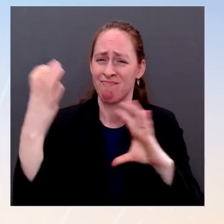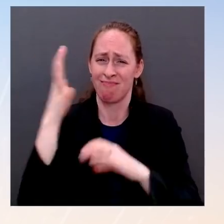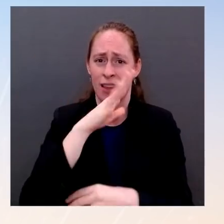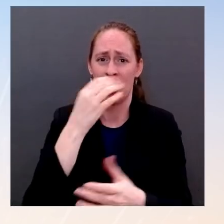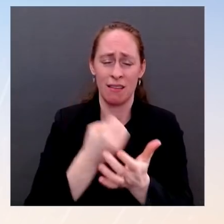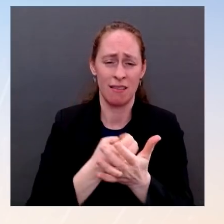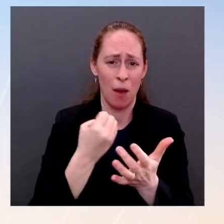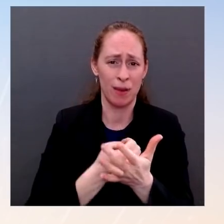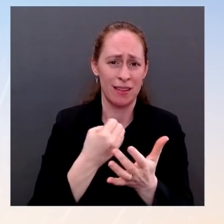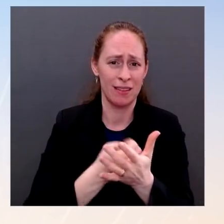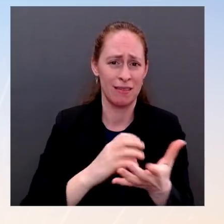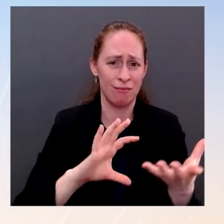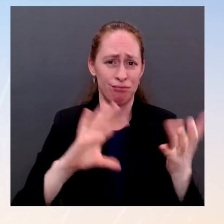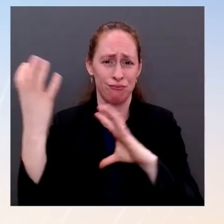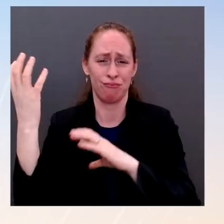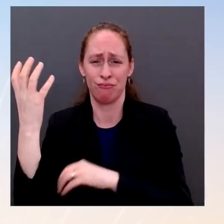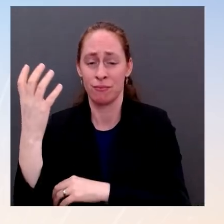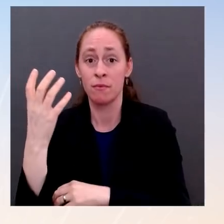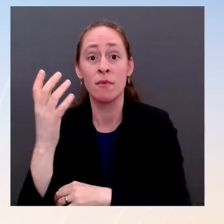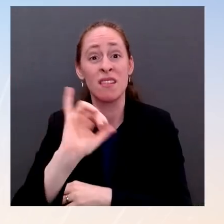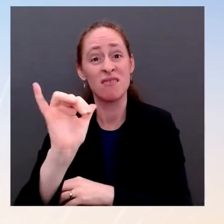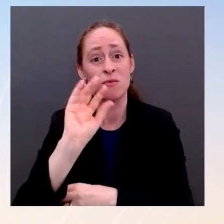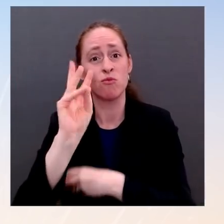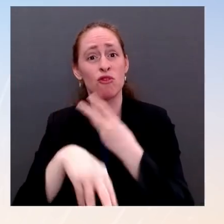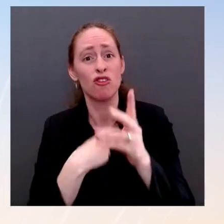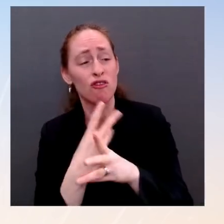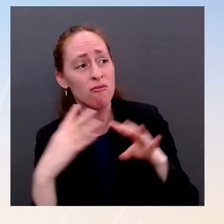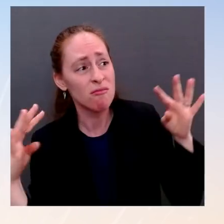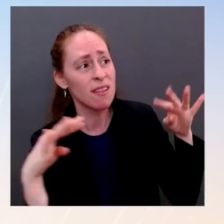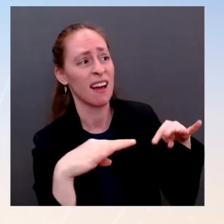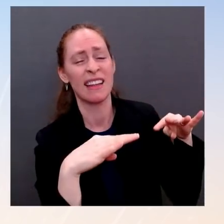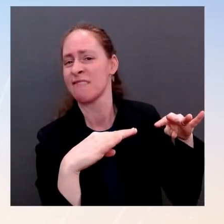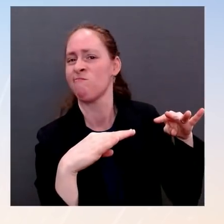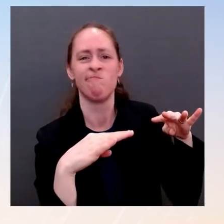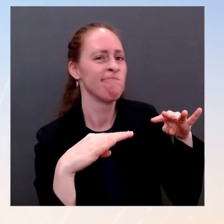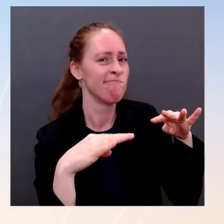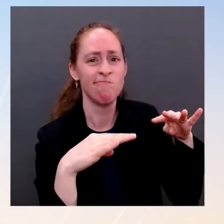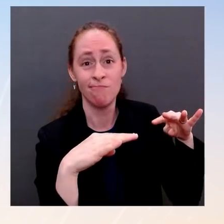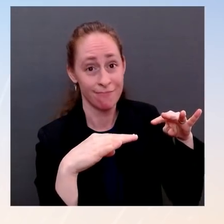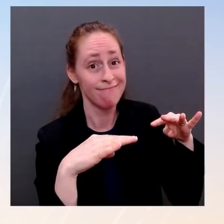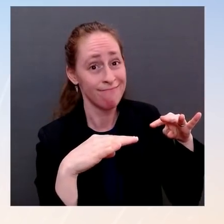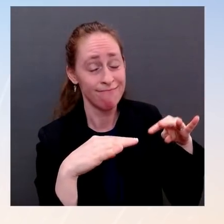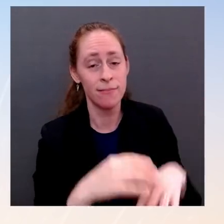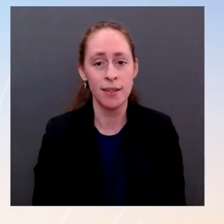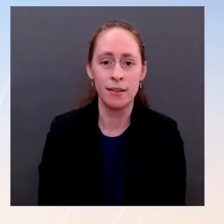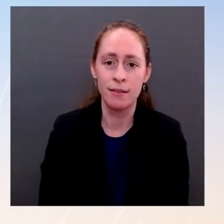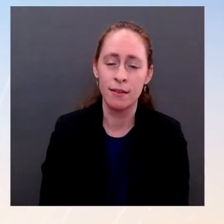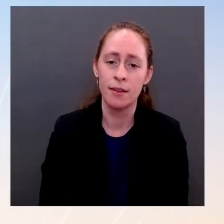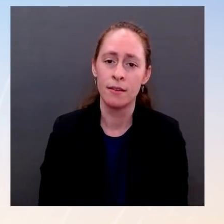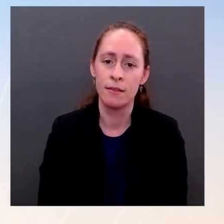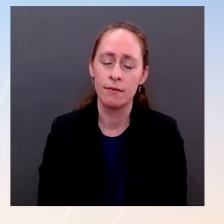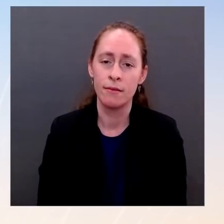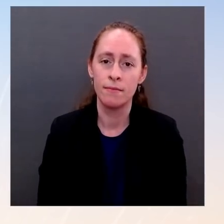overwhelming and immediate costs to the largest financial institutions and state-owned enterprises in Russia.